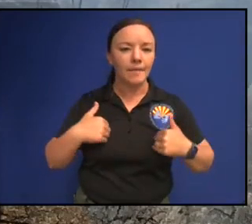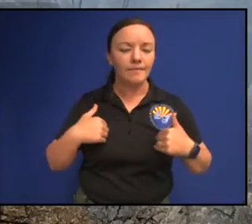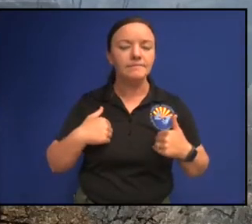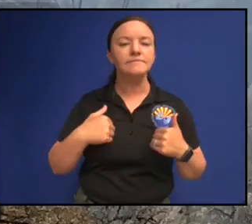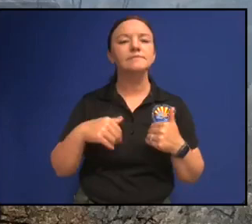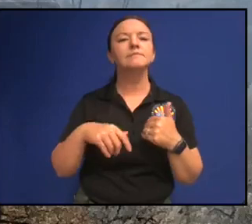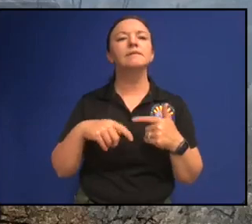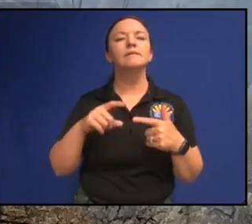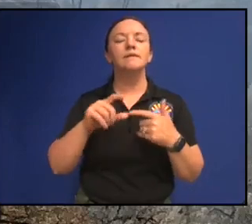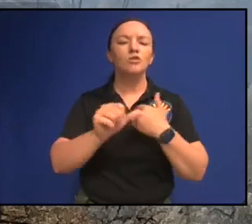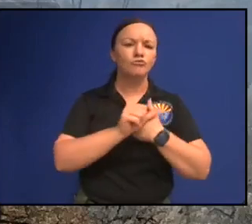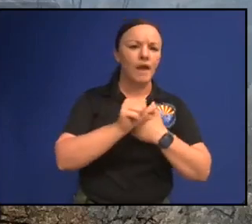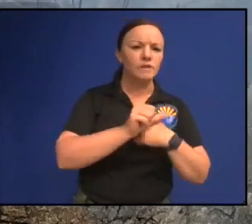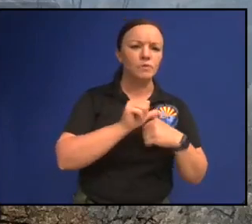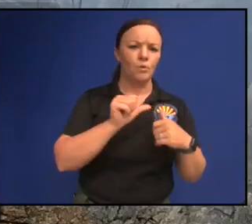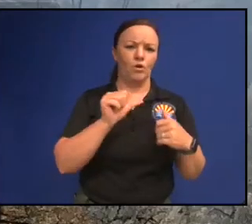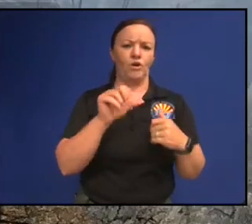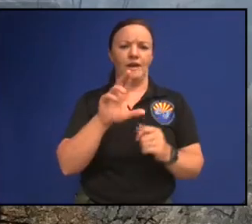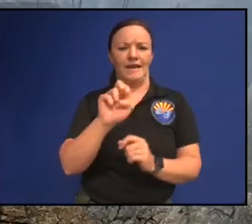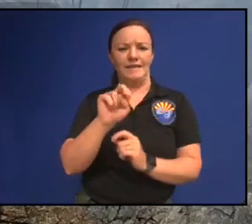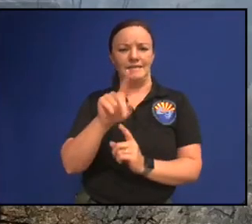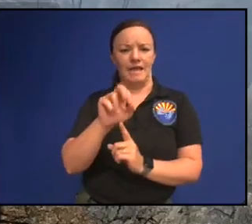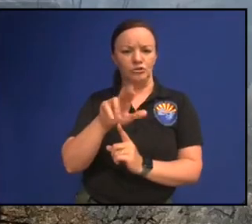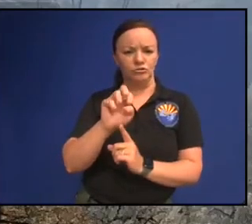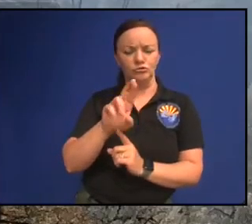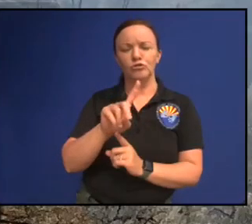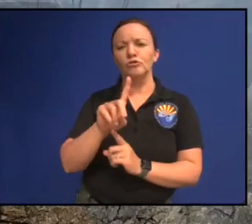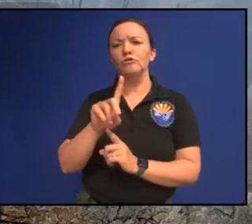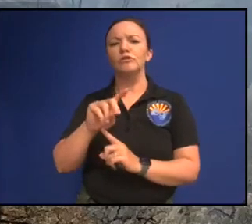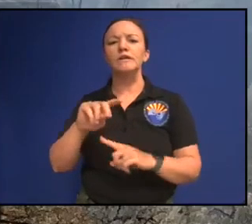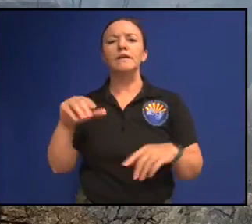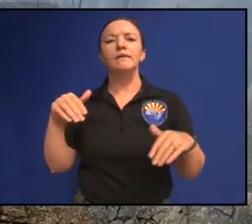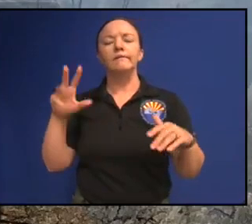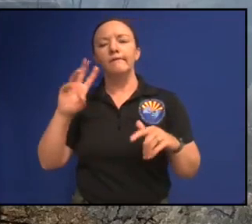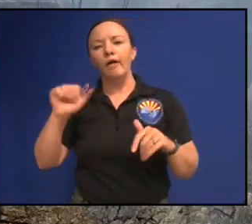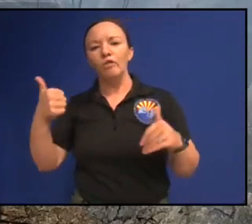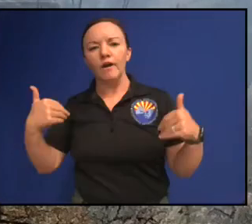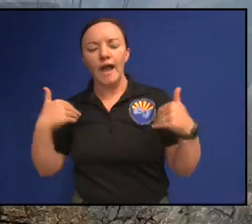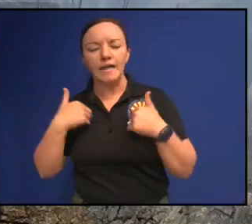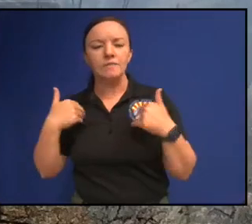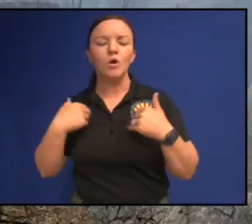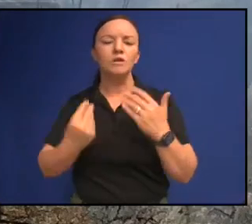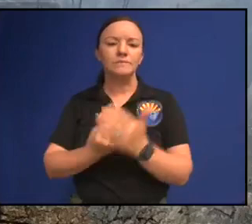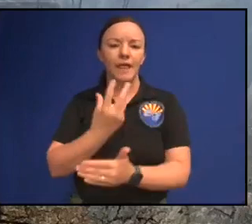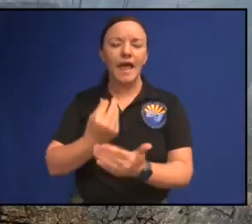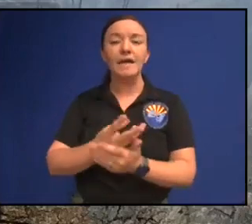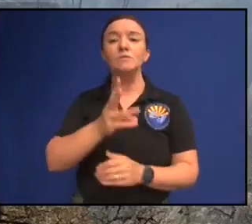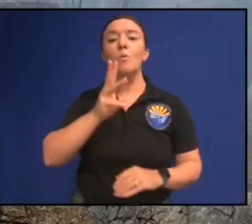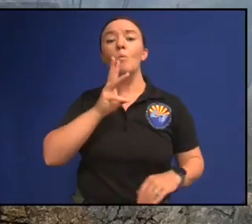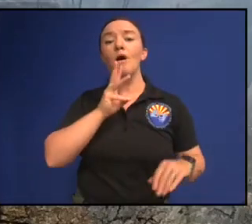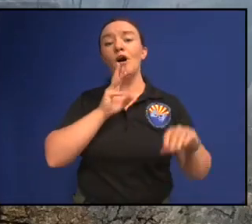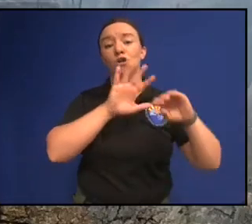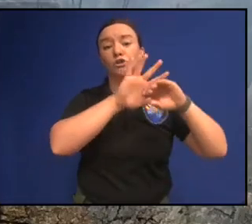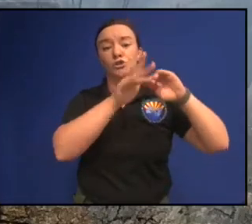AND THEY'LL BE LOOKING AT WATER AND WATERSHED RESPONSE AND SOIL EROSION AND IDENTIFYING TREATMENTS TO PROTECT